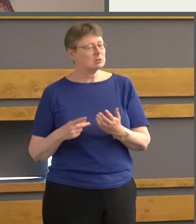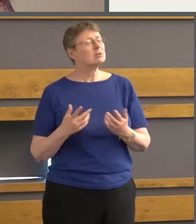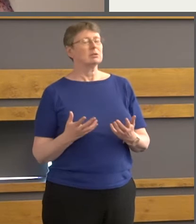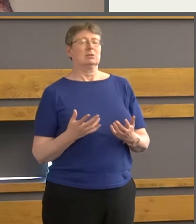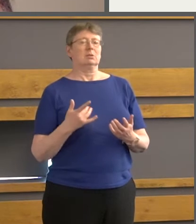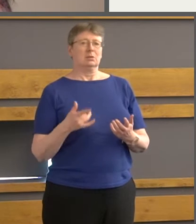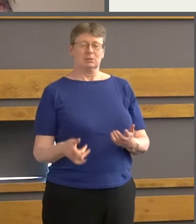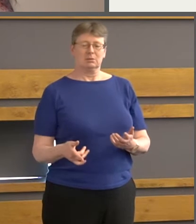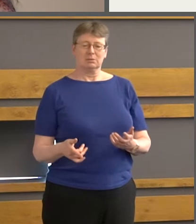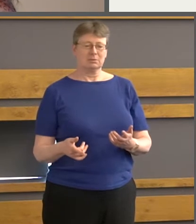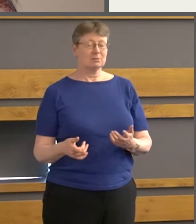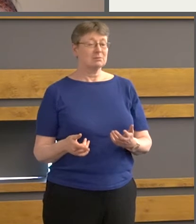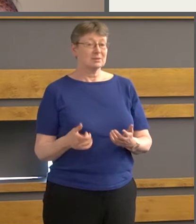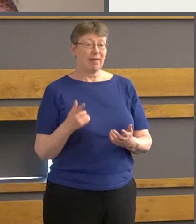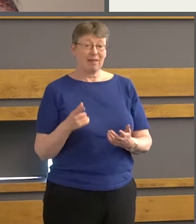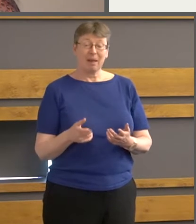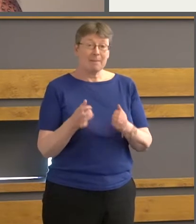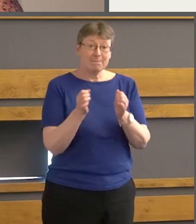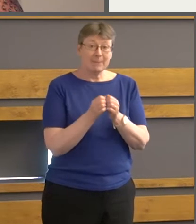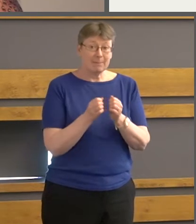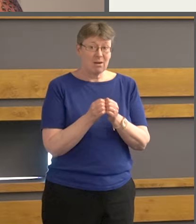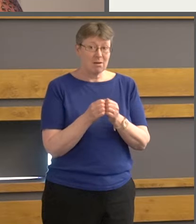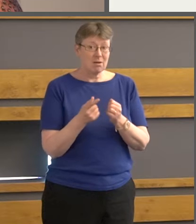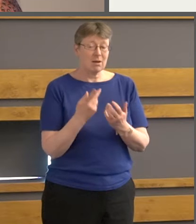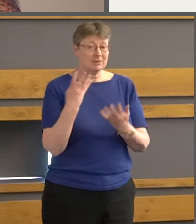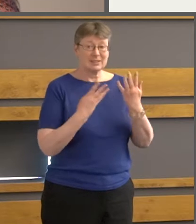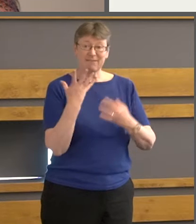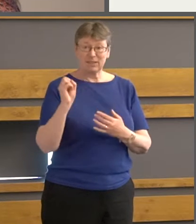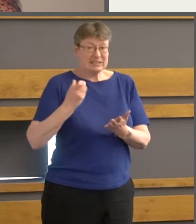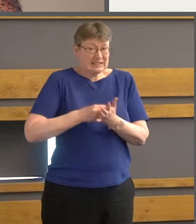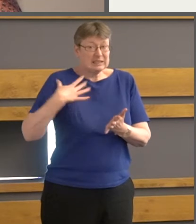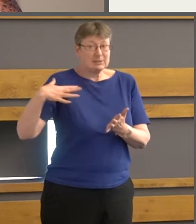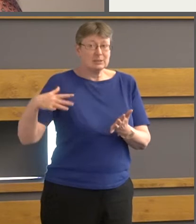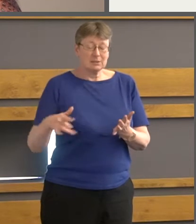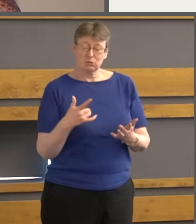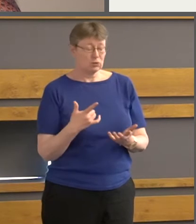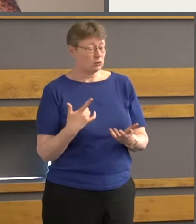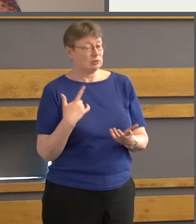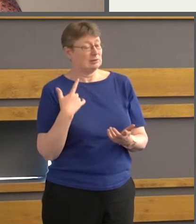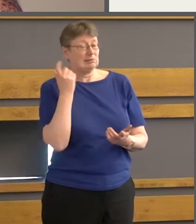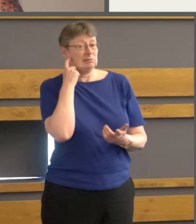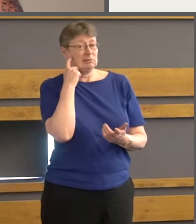because this was something that was still really expensive in the 1950s, paper wasn't something that we had at our disposal.